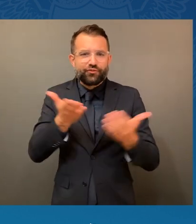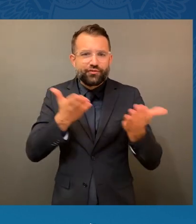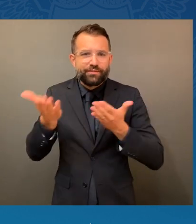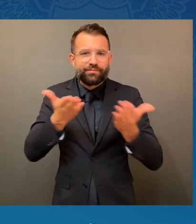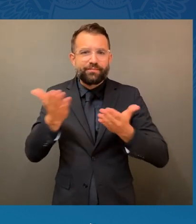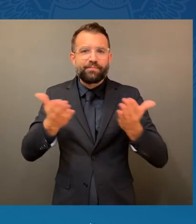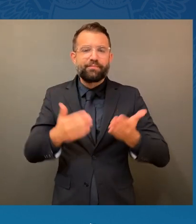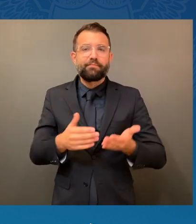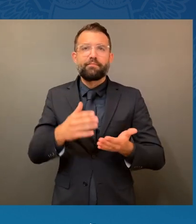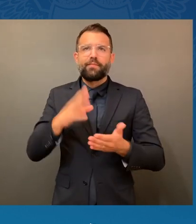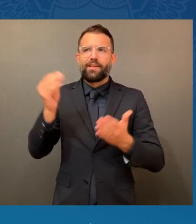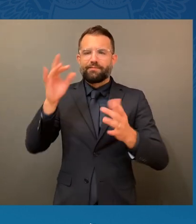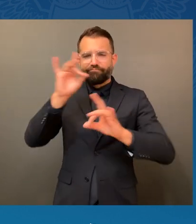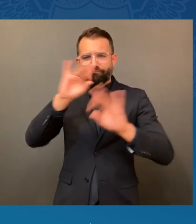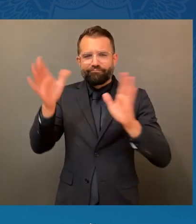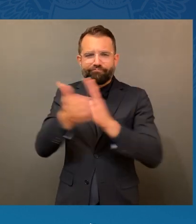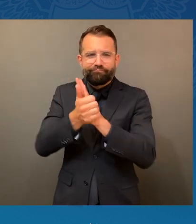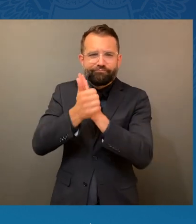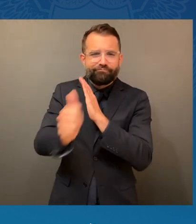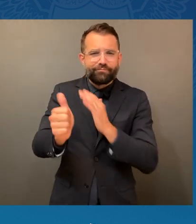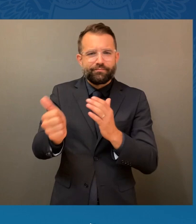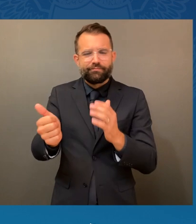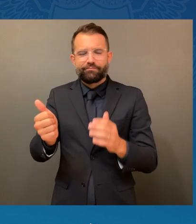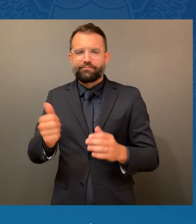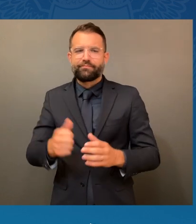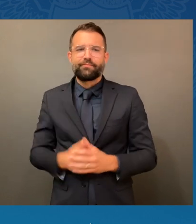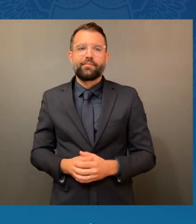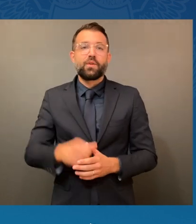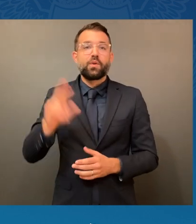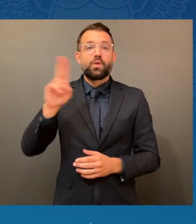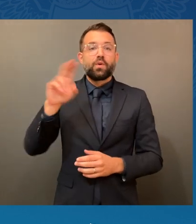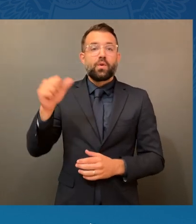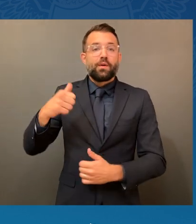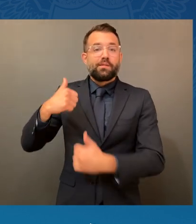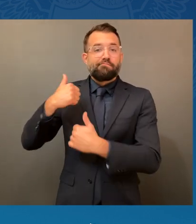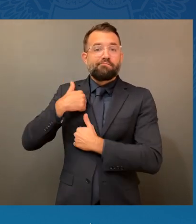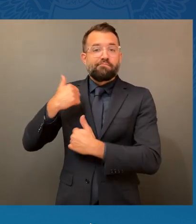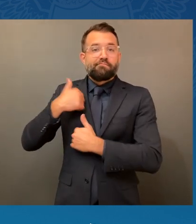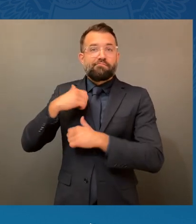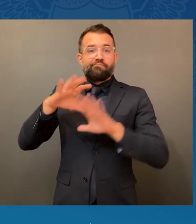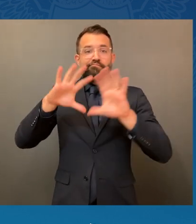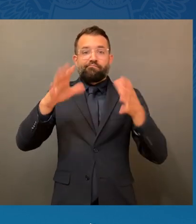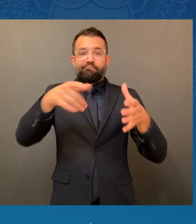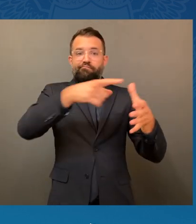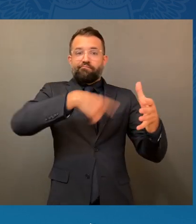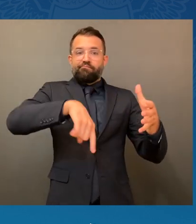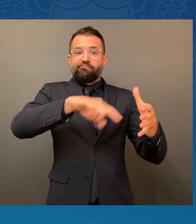The United States military, without any question, is the strongest